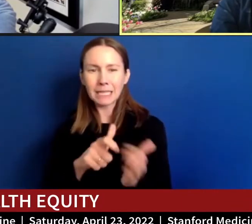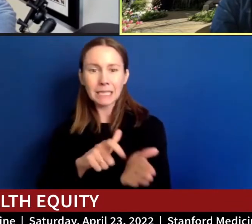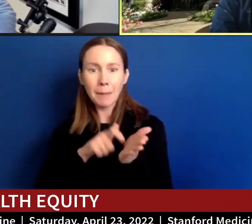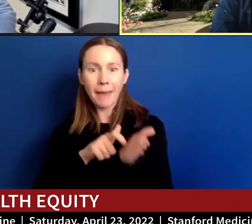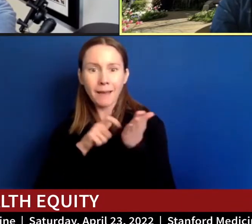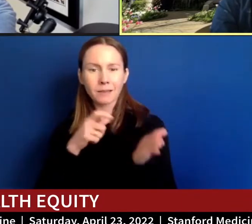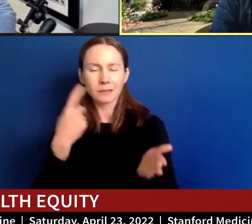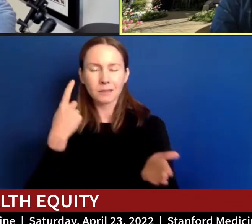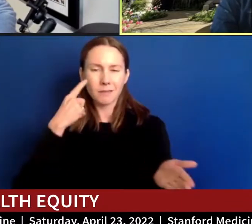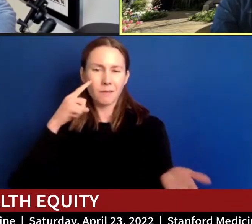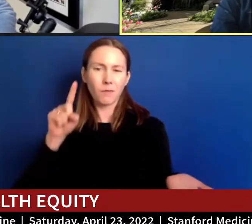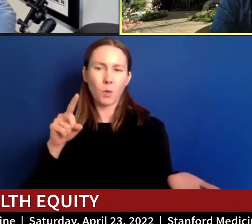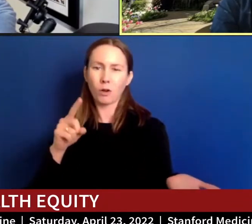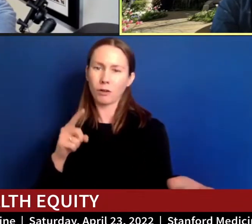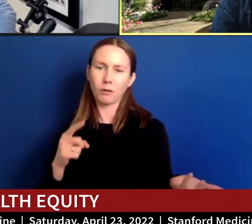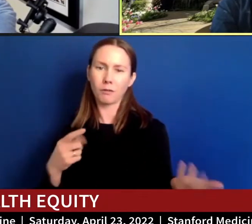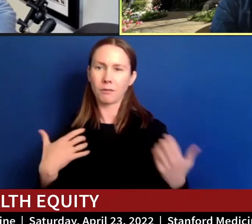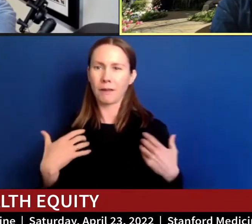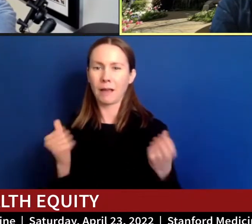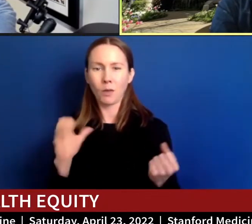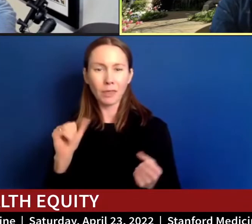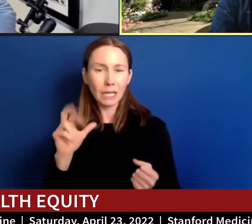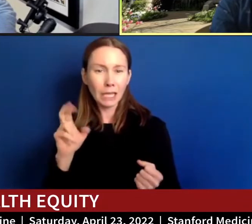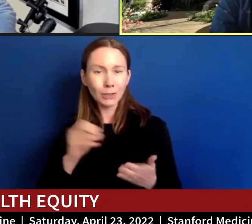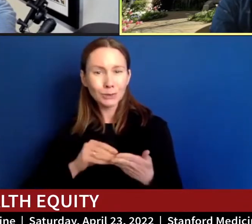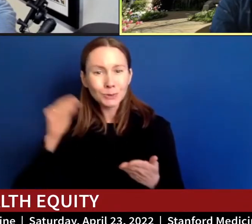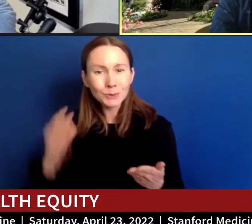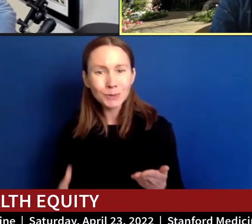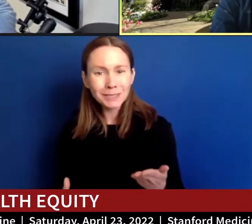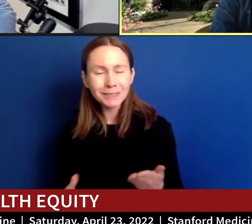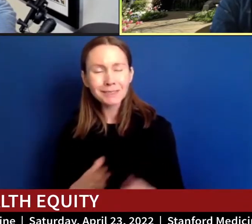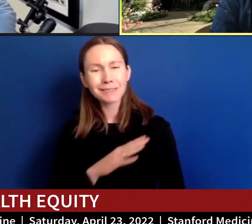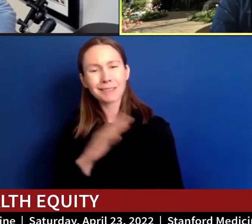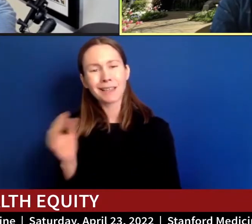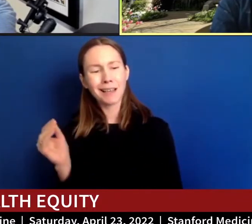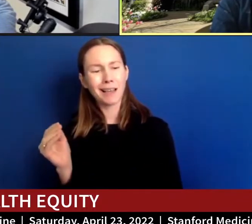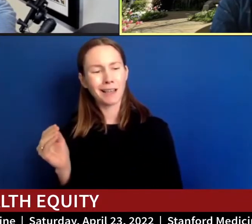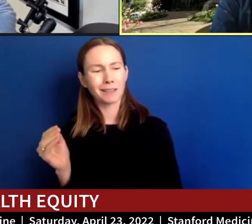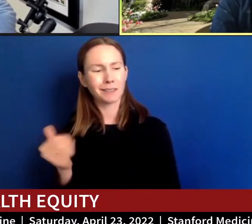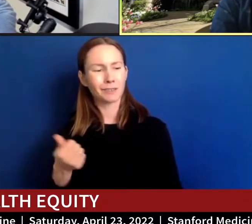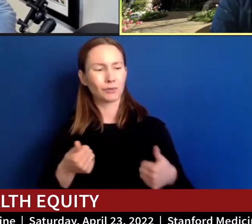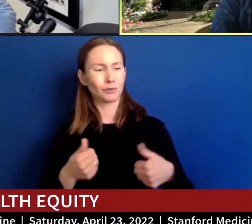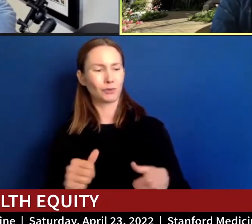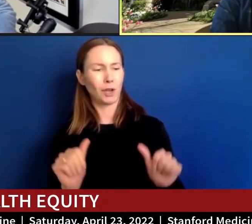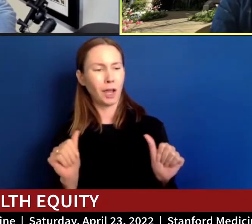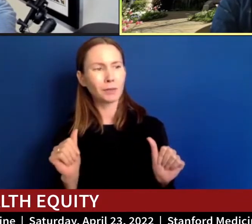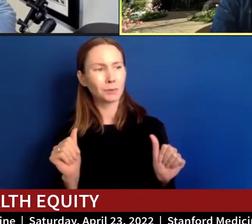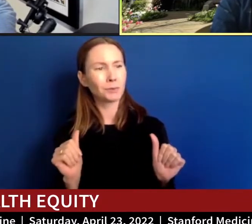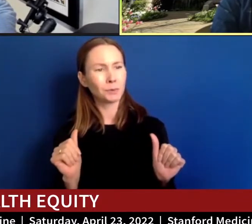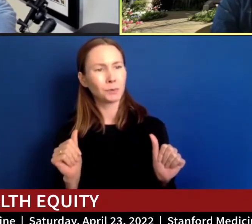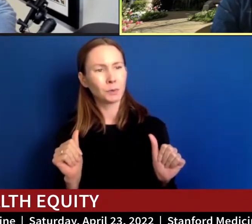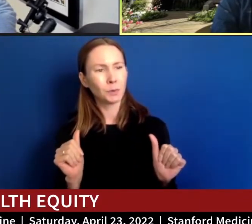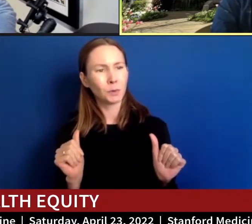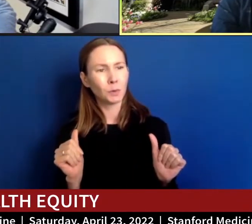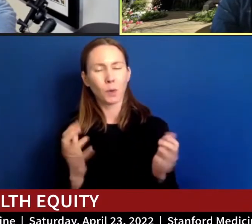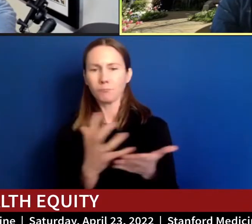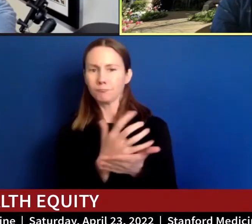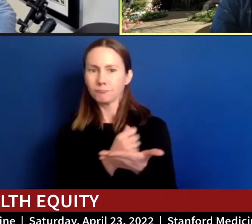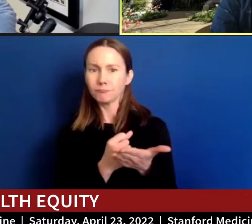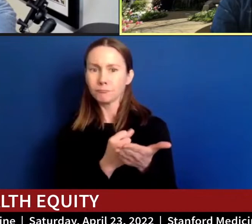of health—healthcare students and trying to gain priority and what gets included in the curriculum